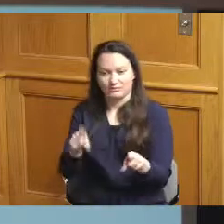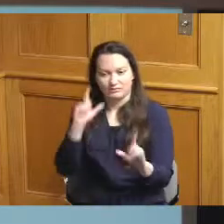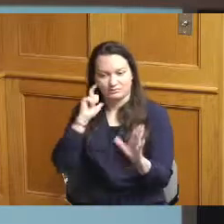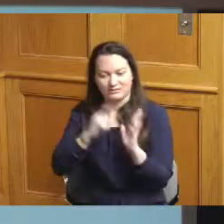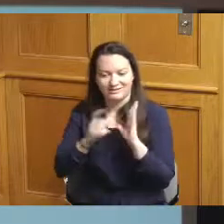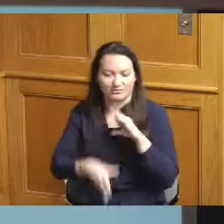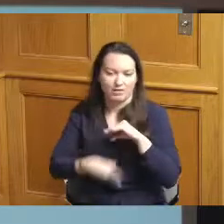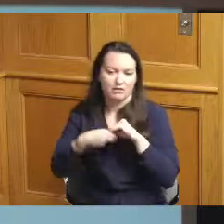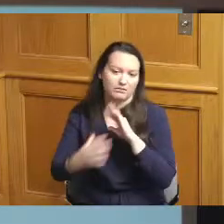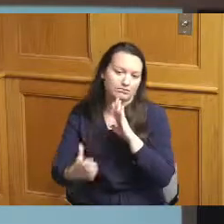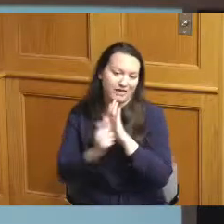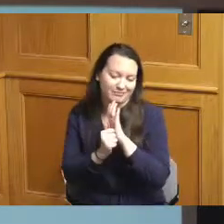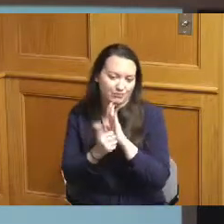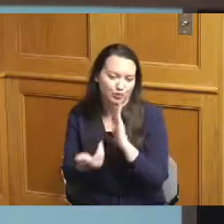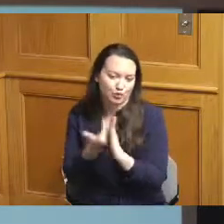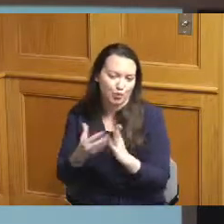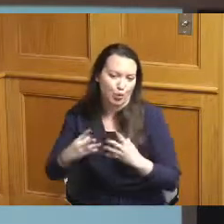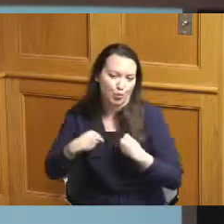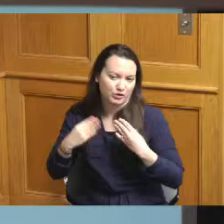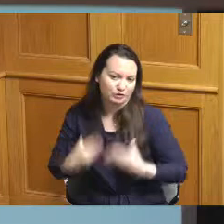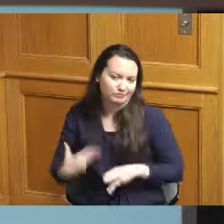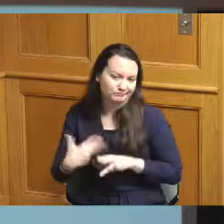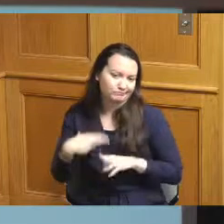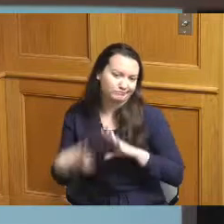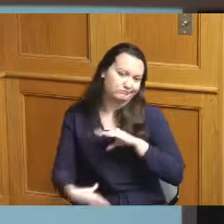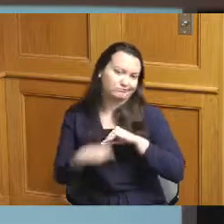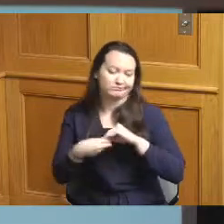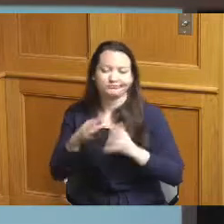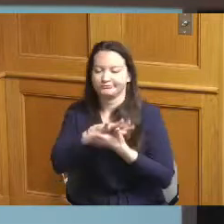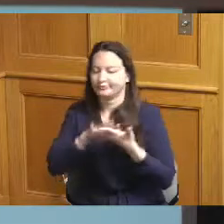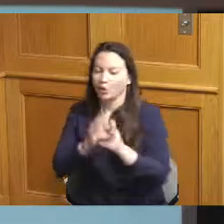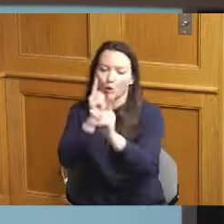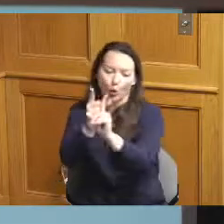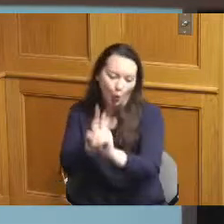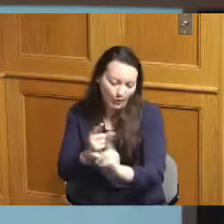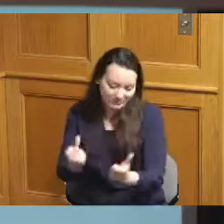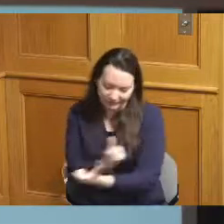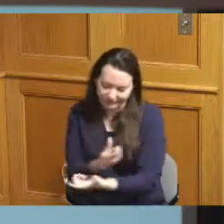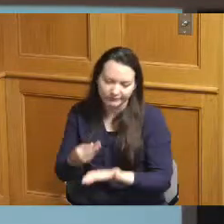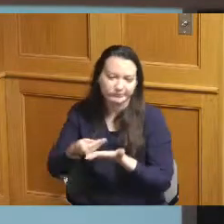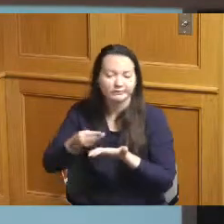to the agreement to add that new owner so they've met all their goals in investment in jobs so